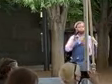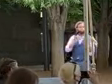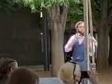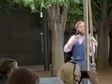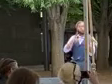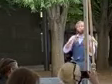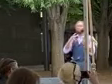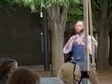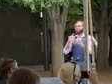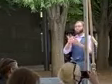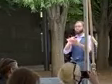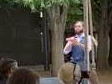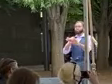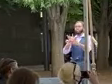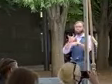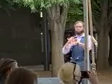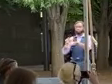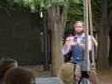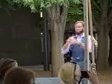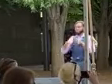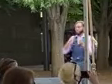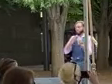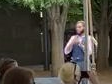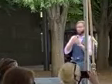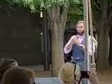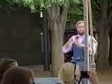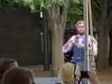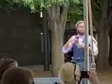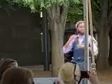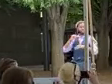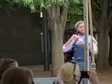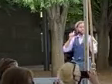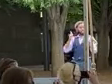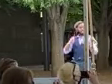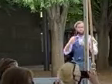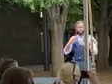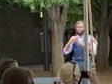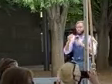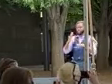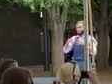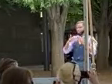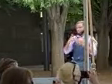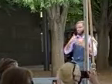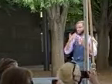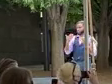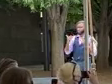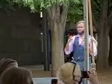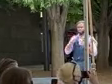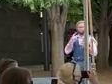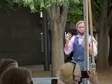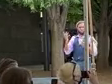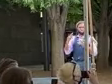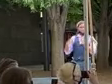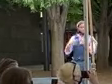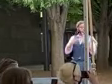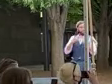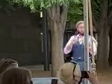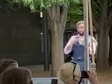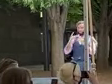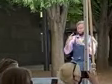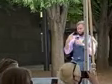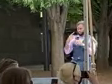to me the activism surrounding this statue and all of here today encapsulates how far we've come as a country